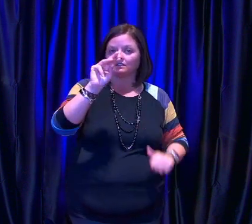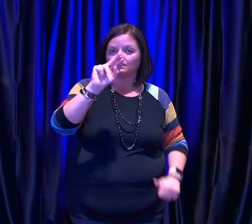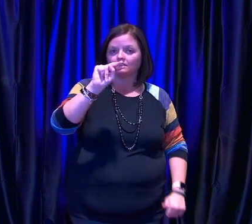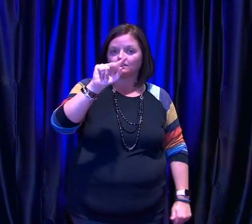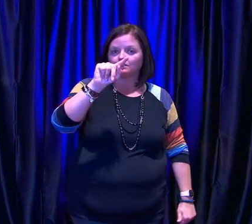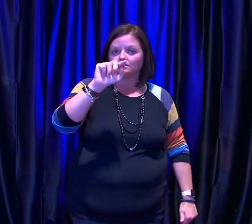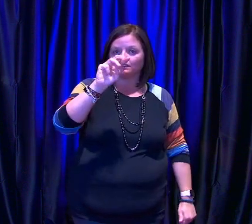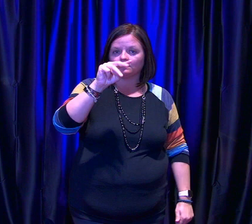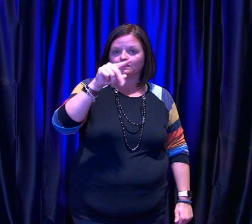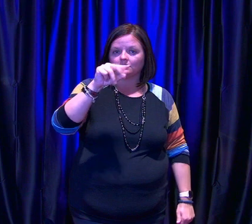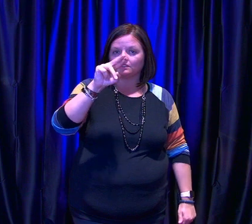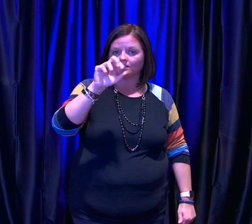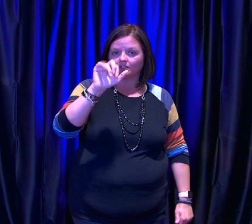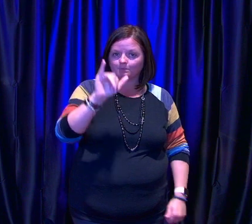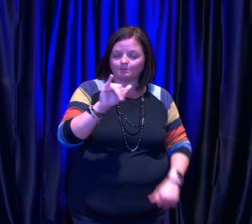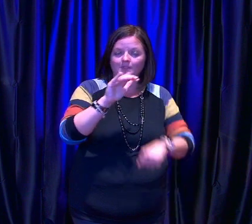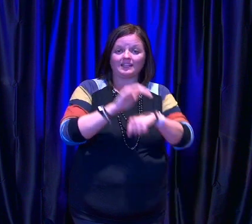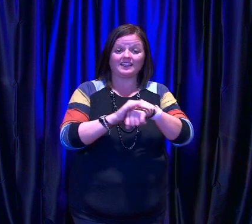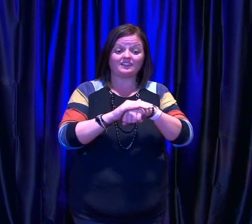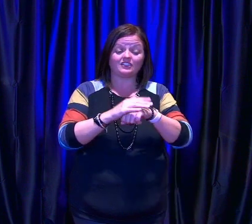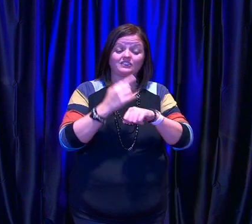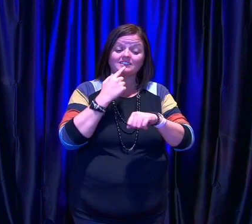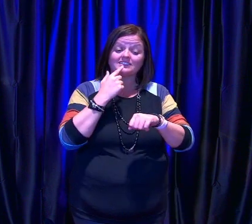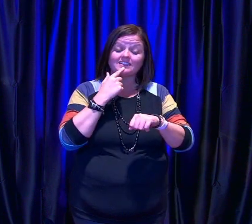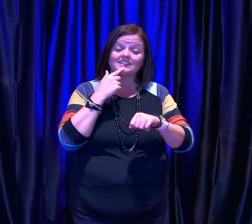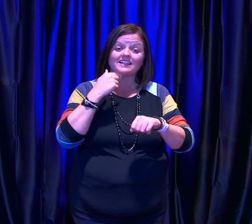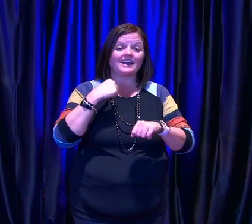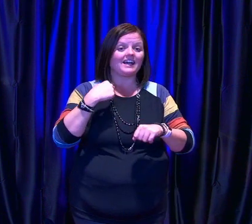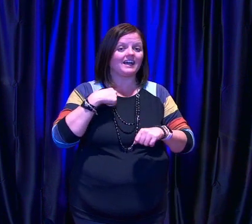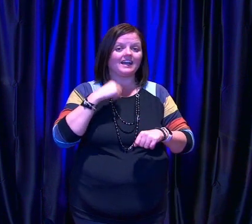this way i did not come to do away with them